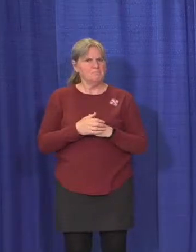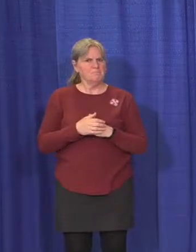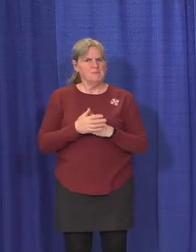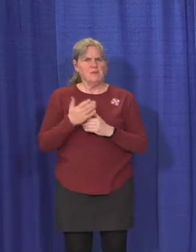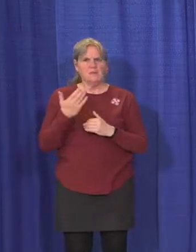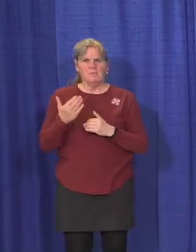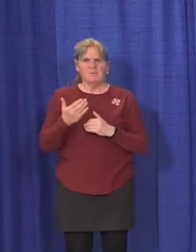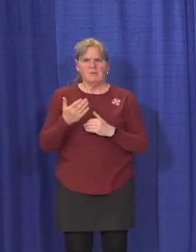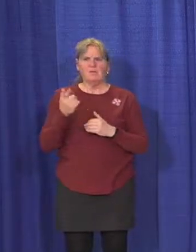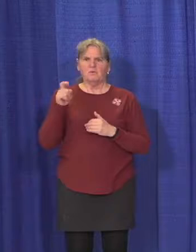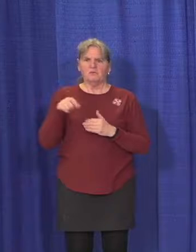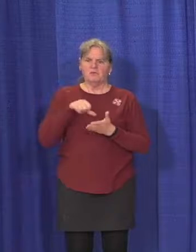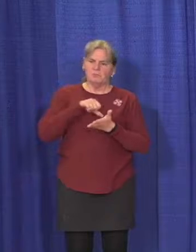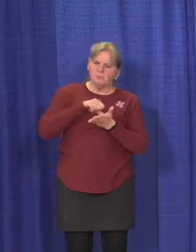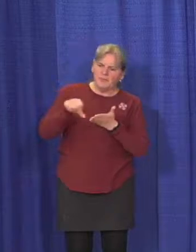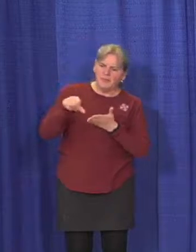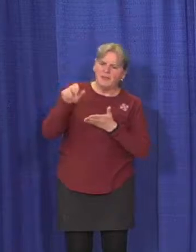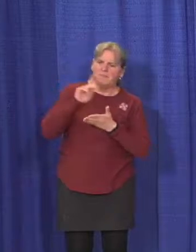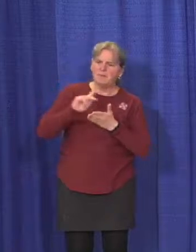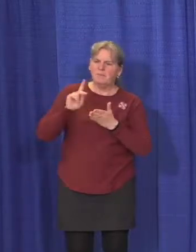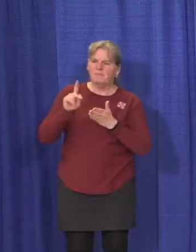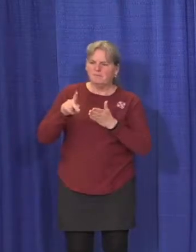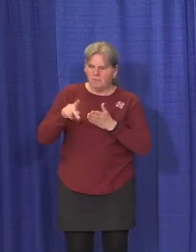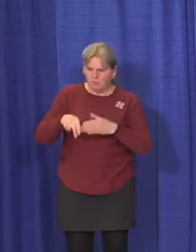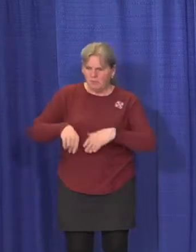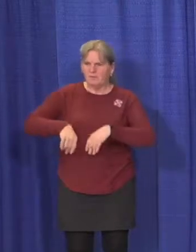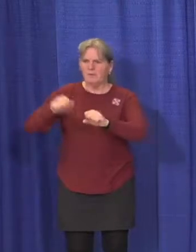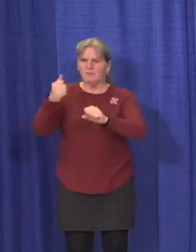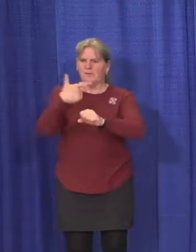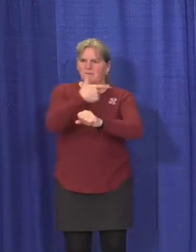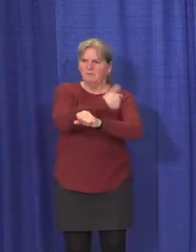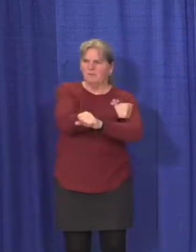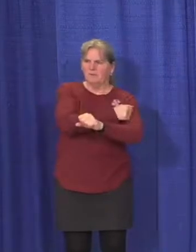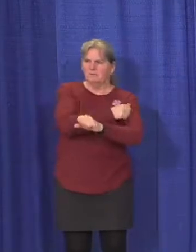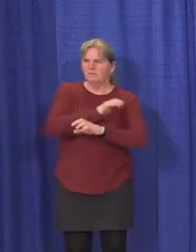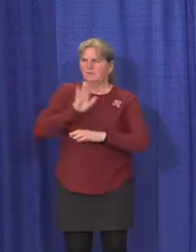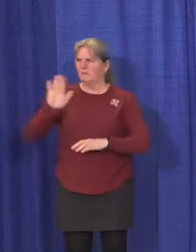coming up is the suggestion that perhaps we should pay people to